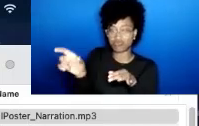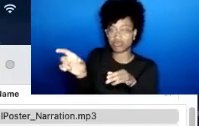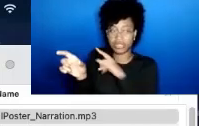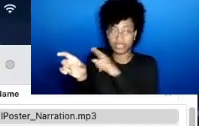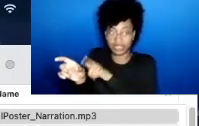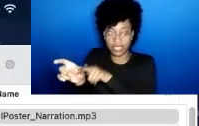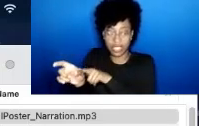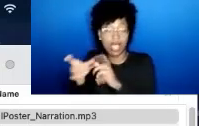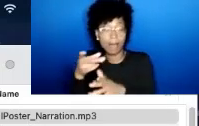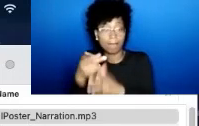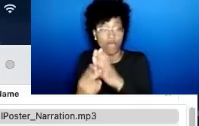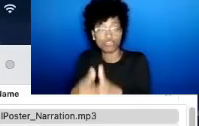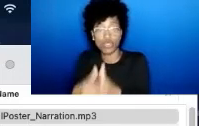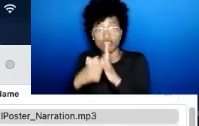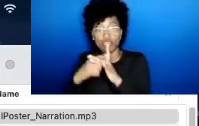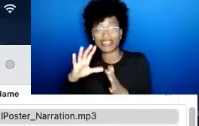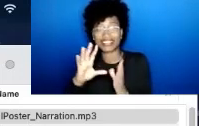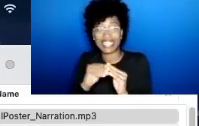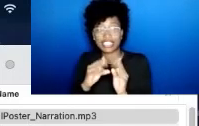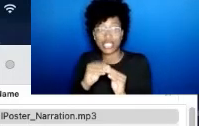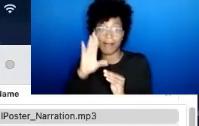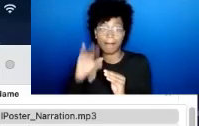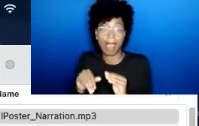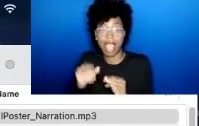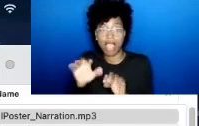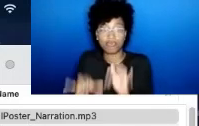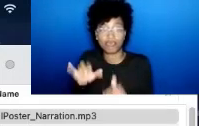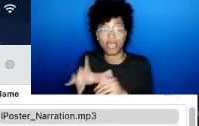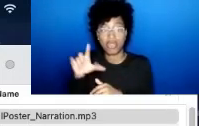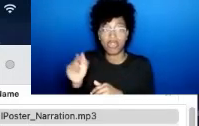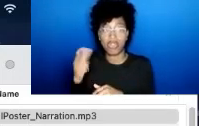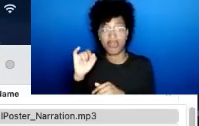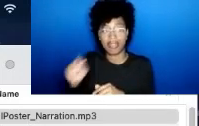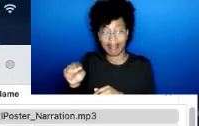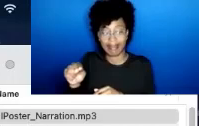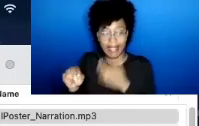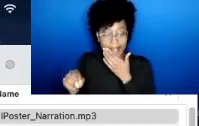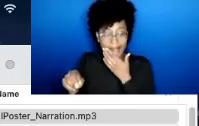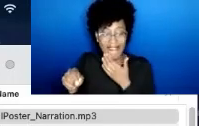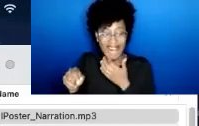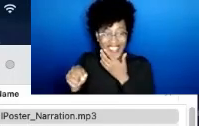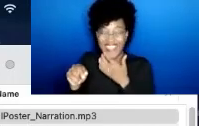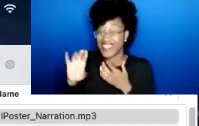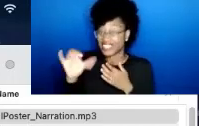your session by logging in. So on this chat, the chat is not going to start on its own.